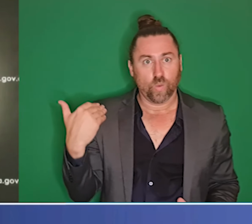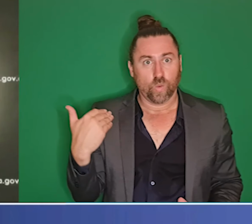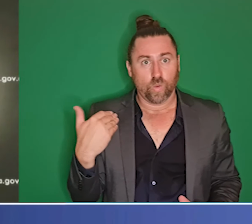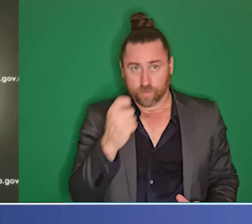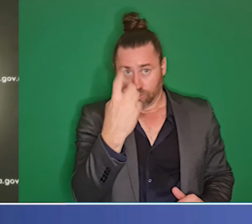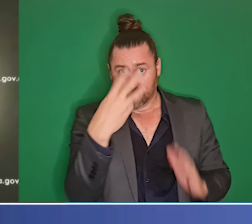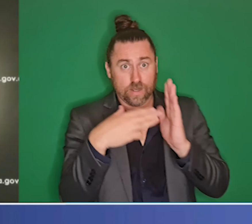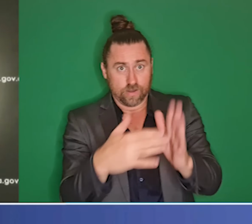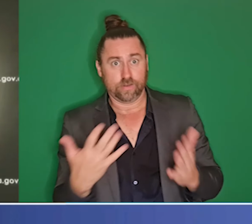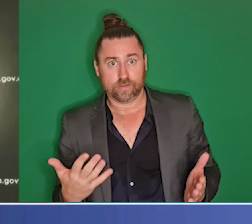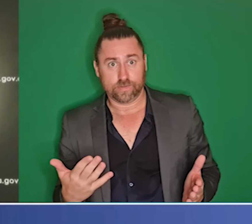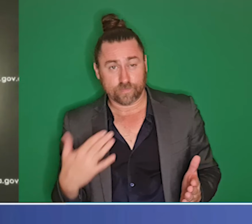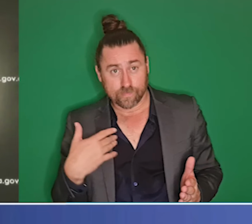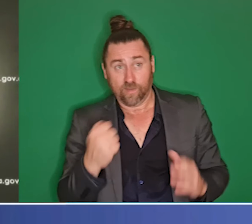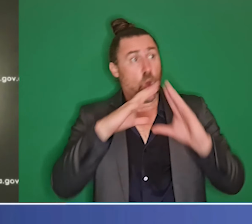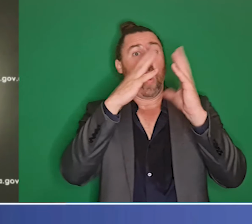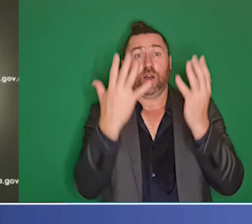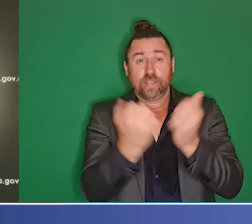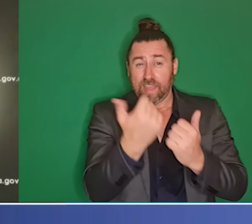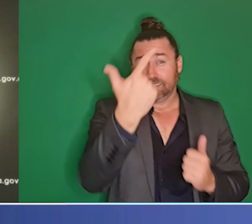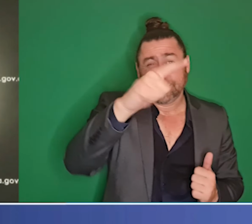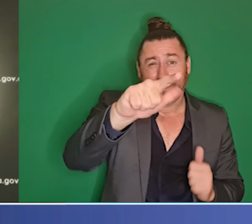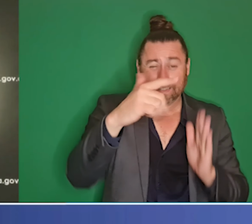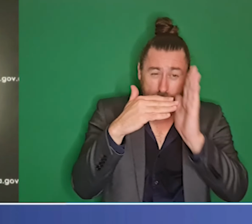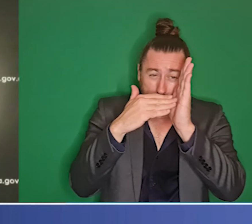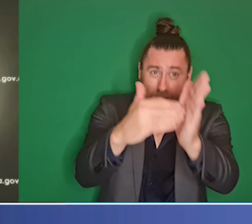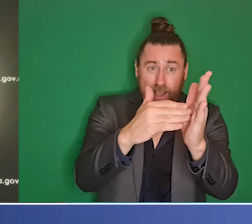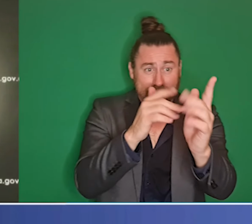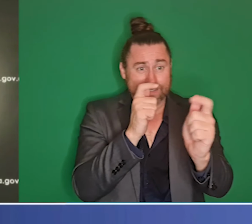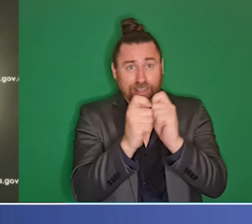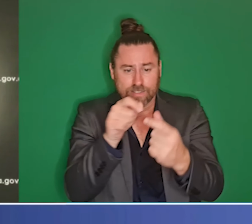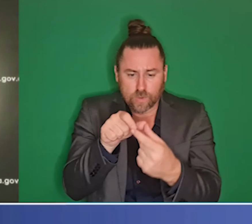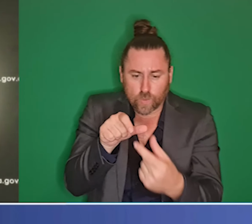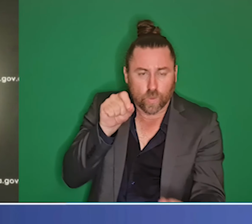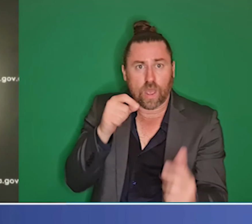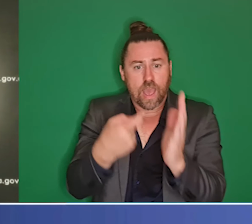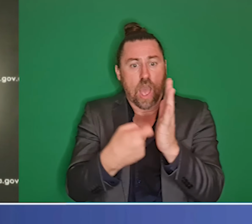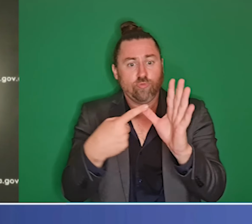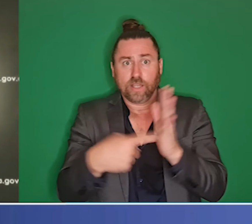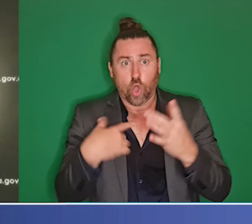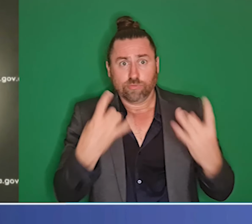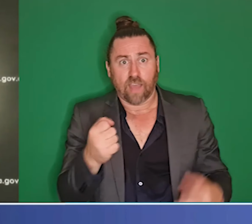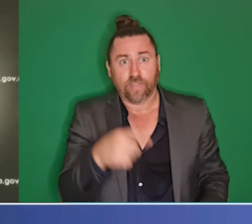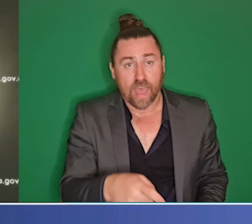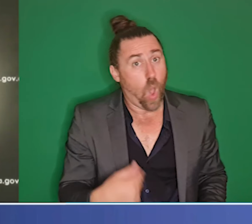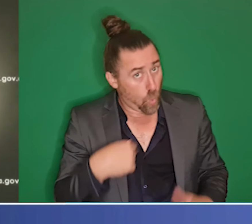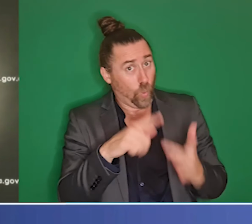We have secured 70 million tests, and so, we're fortunate in that we are in the market early.